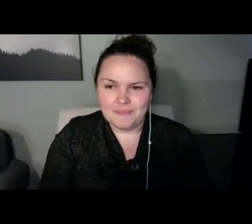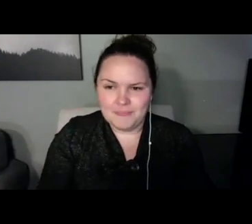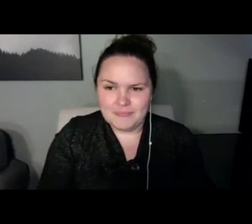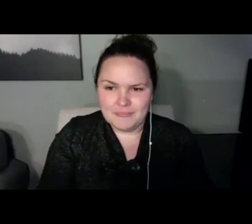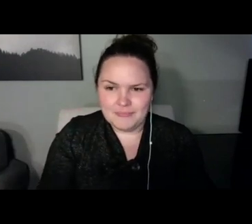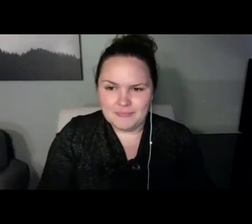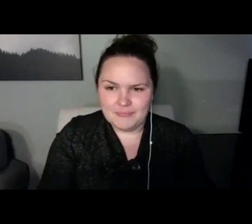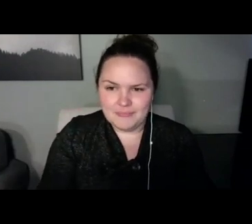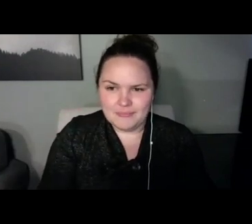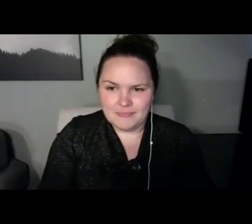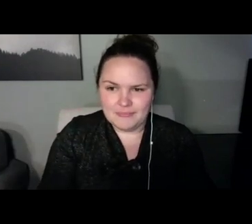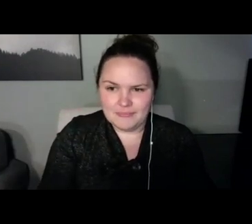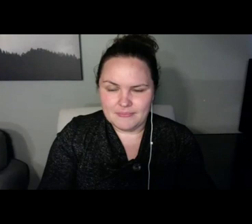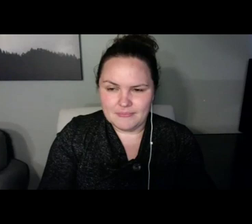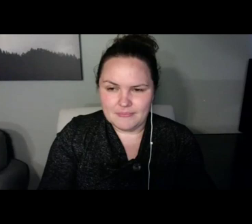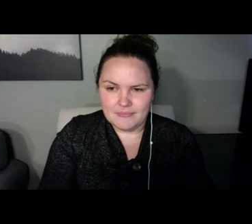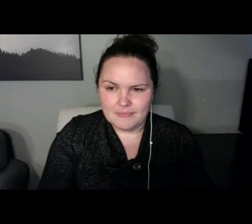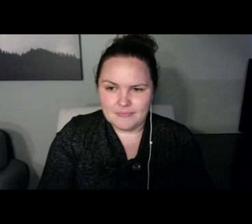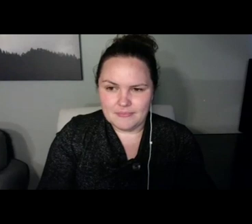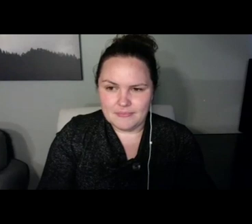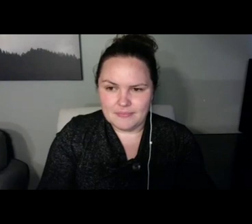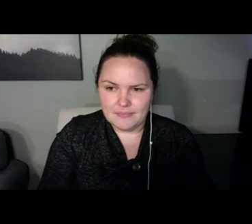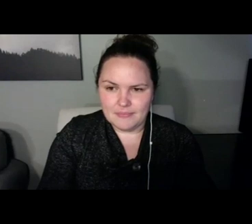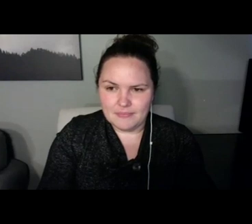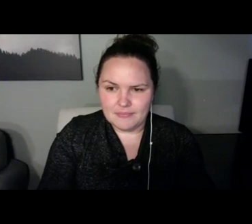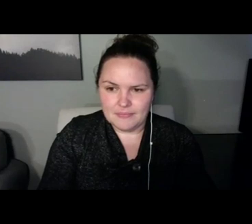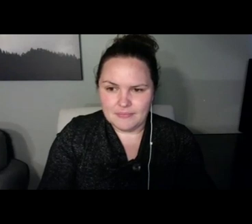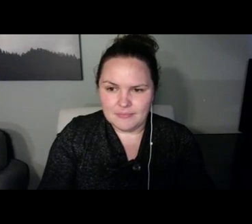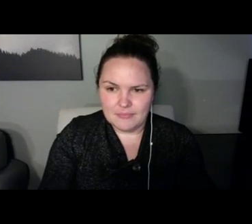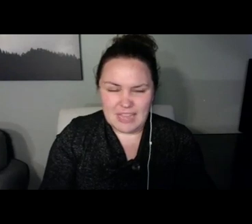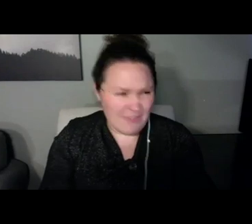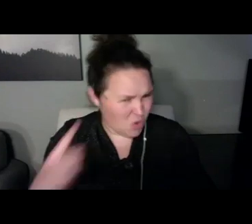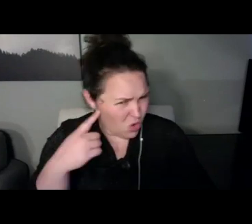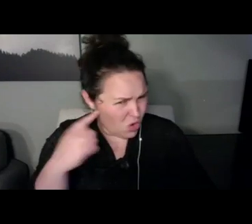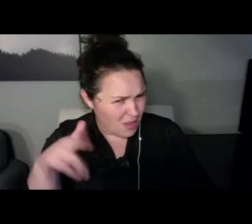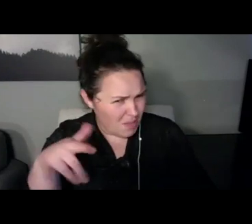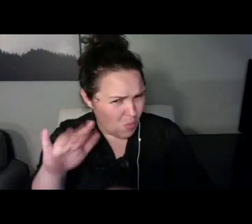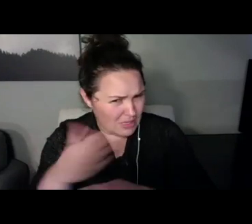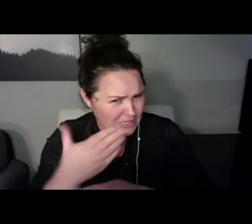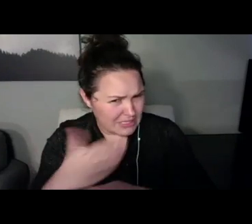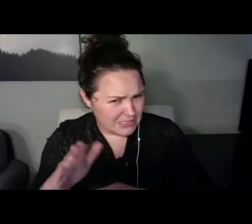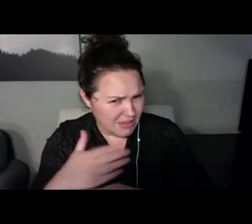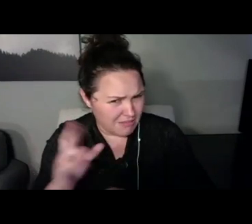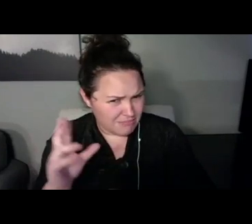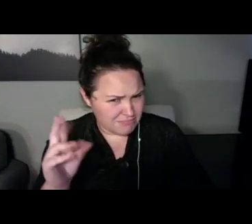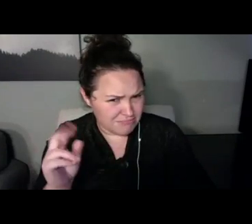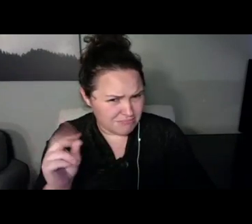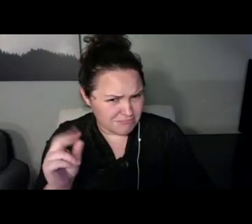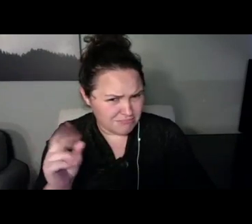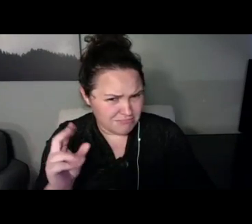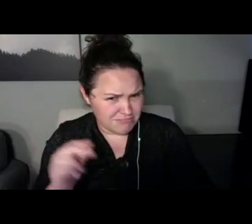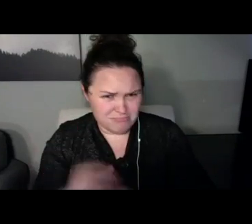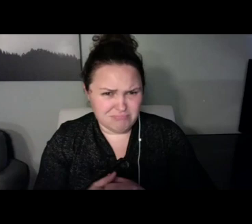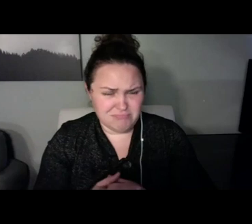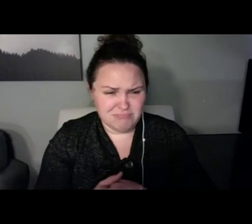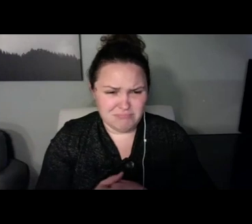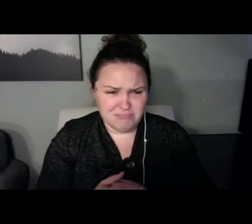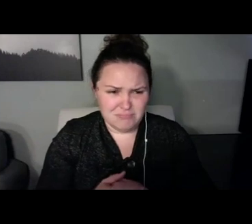Have you ever heard of the bowling song? >> No. Unless it’s what you sing after.